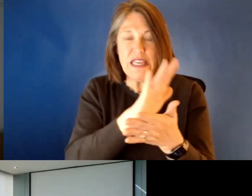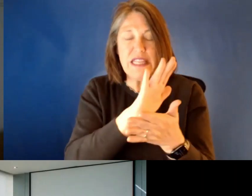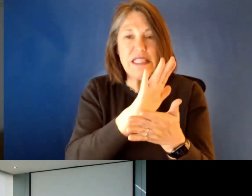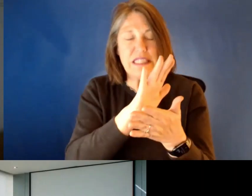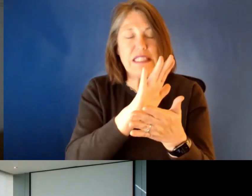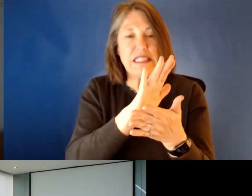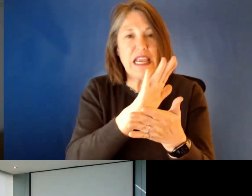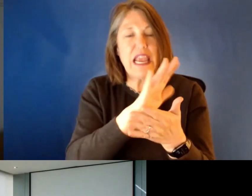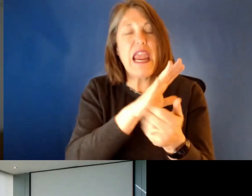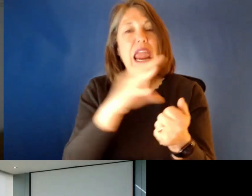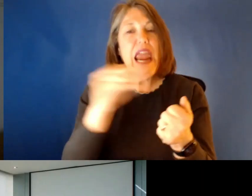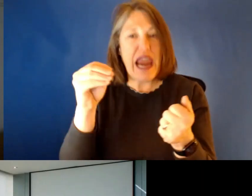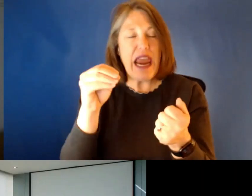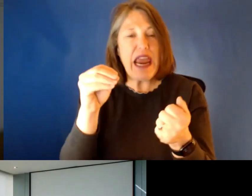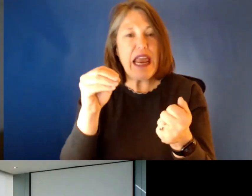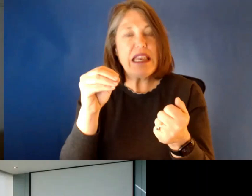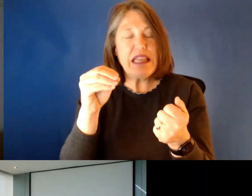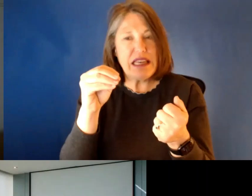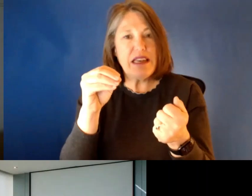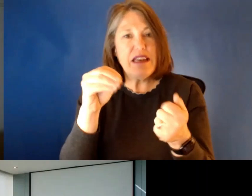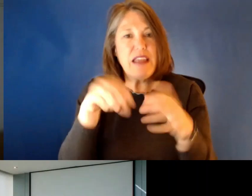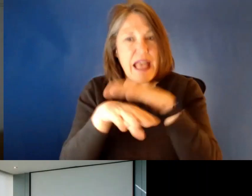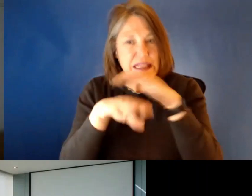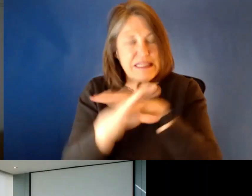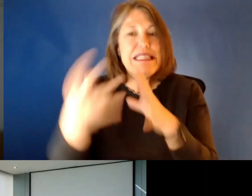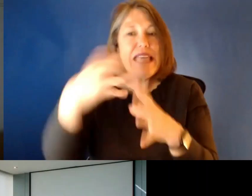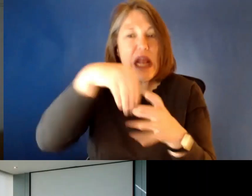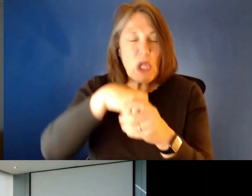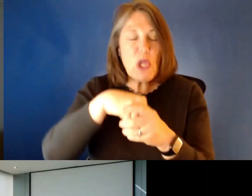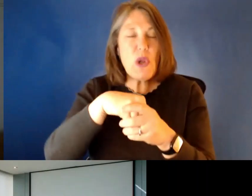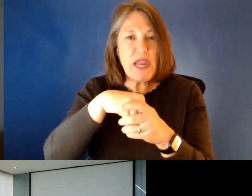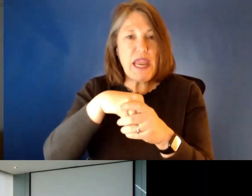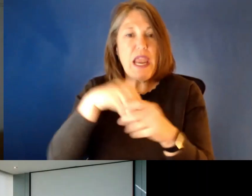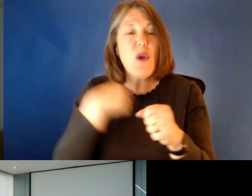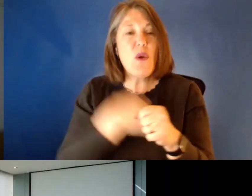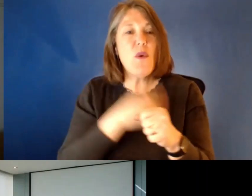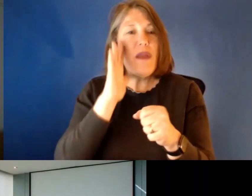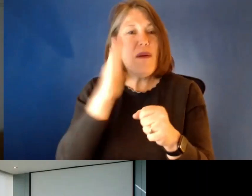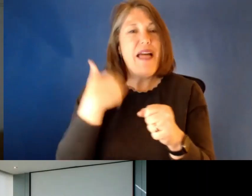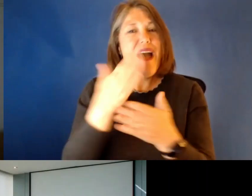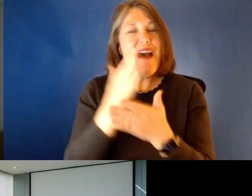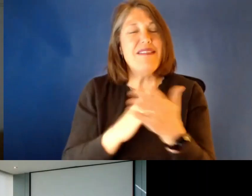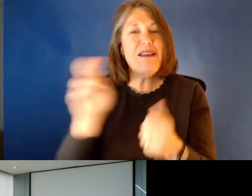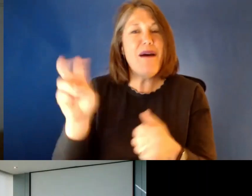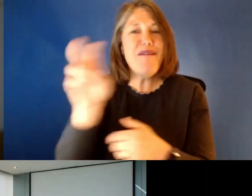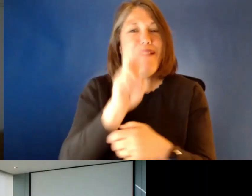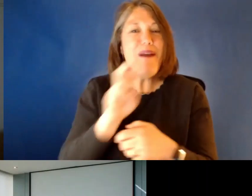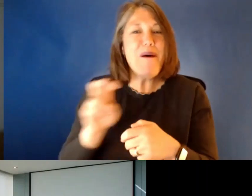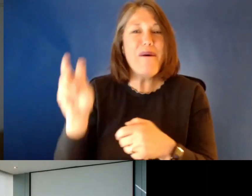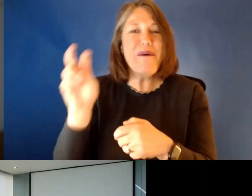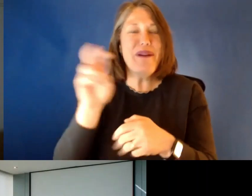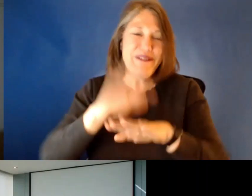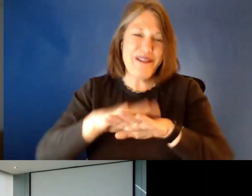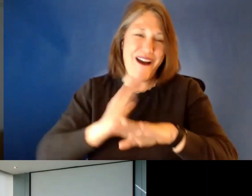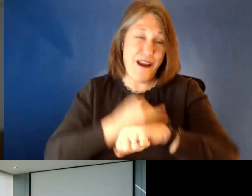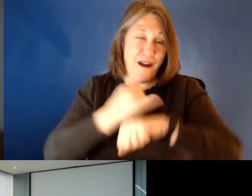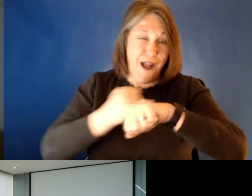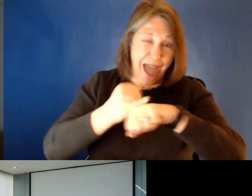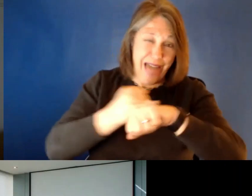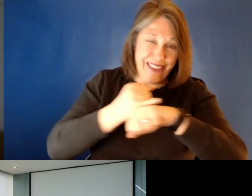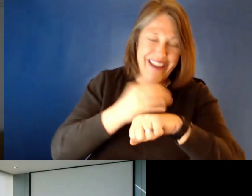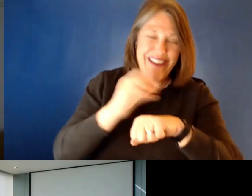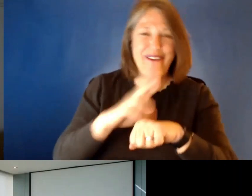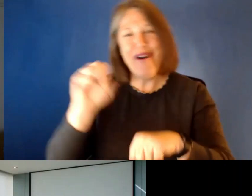06:20:43 Including, we will have some floaters on our island or on our satellite or on our